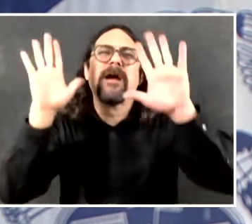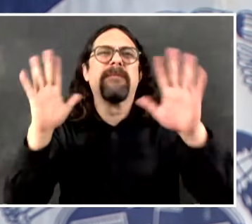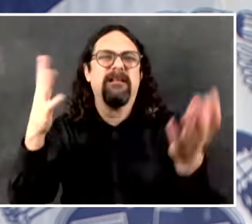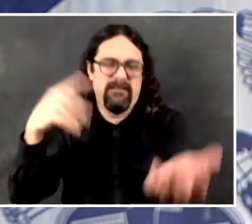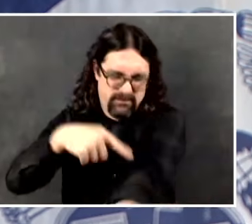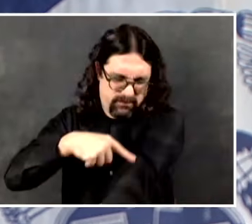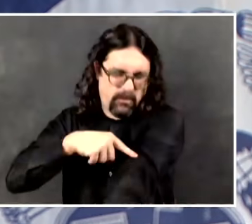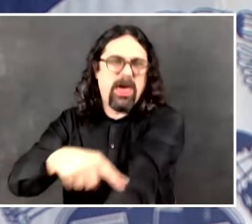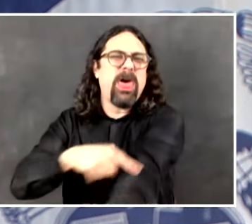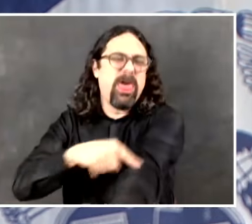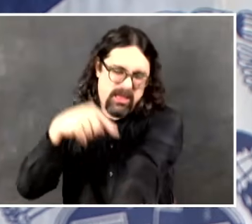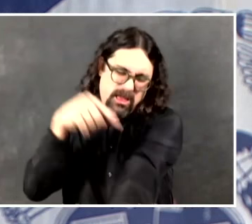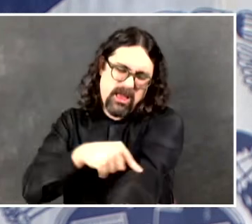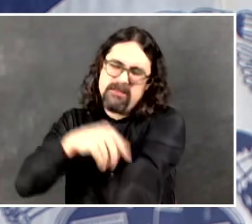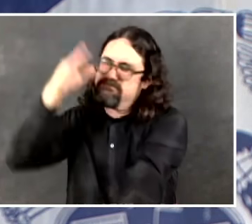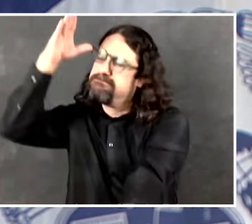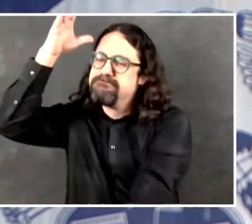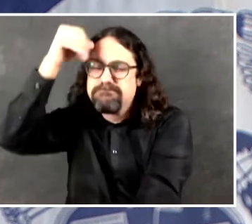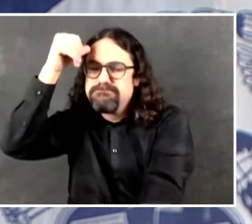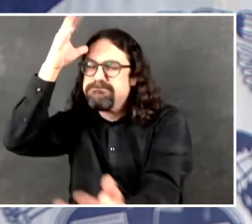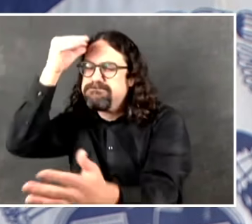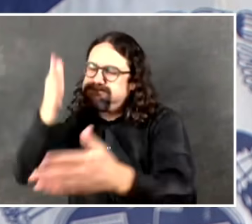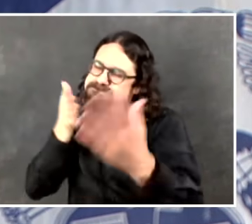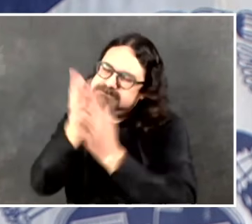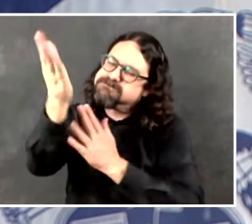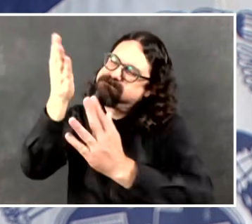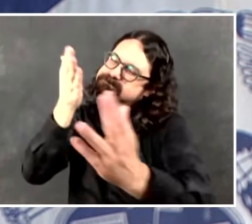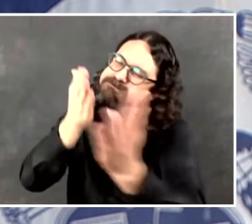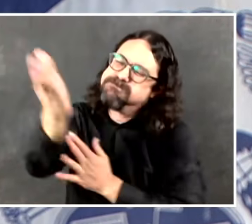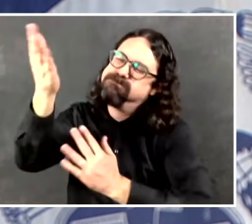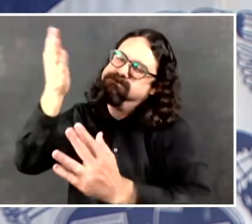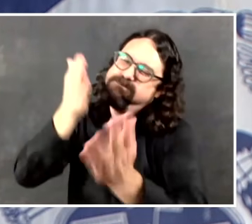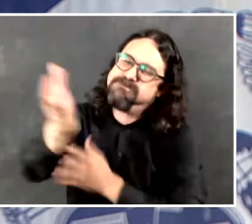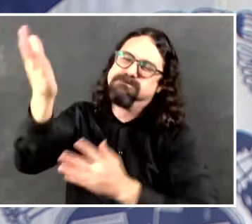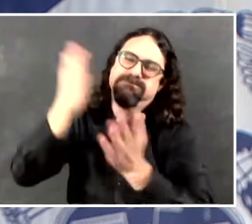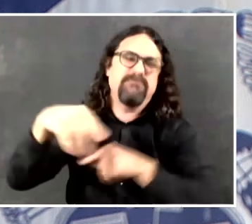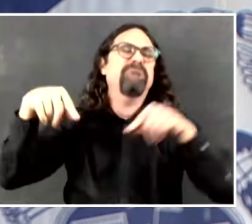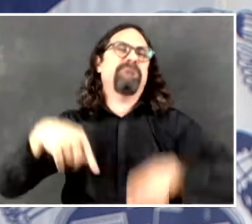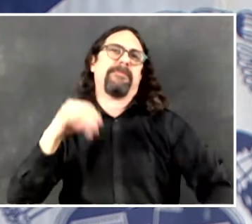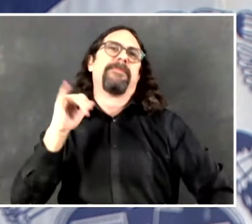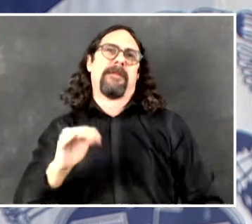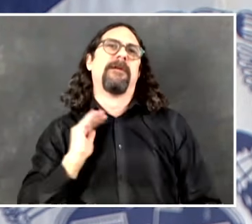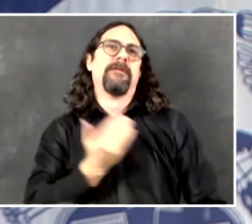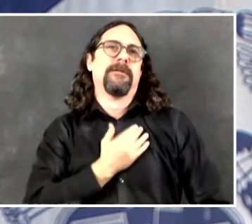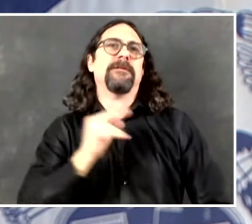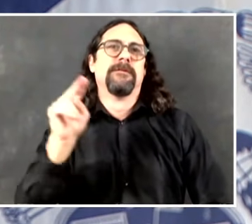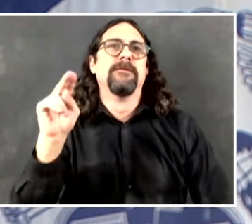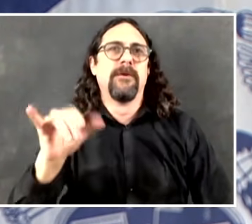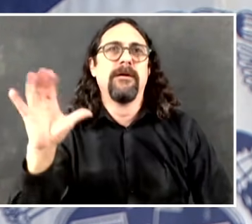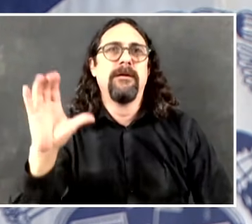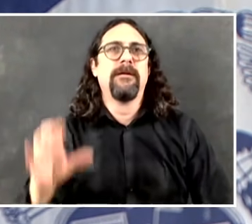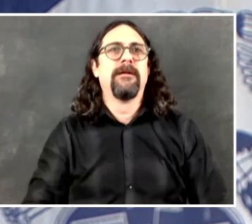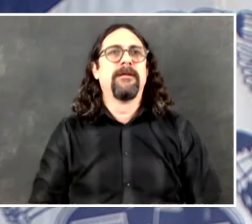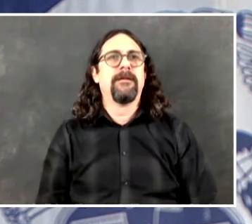AND WE FIND A WAY TO GRIEVE.